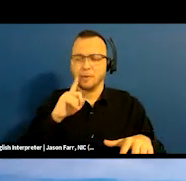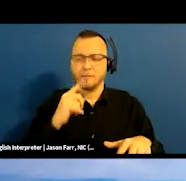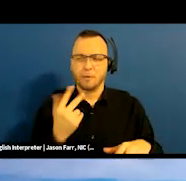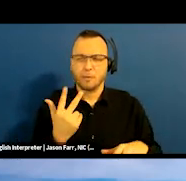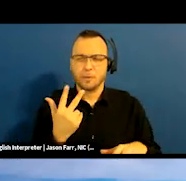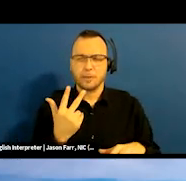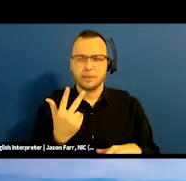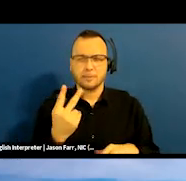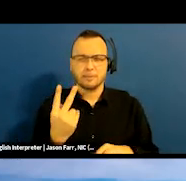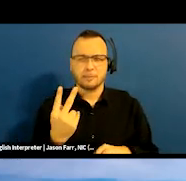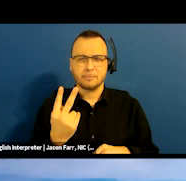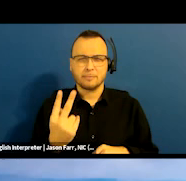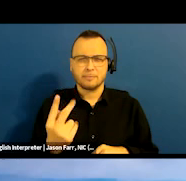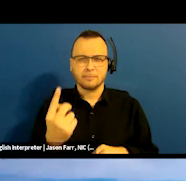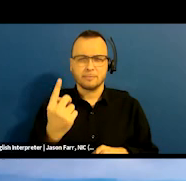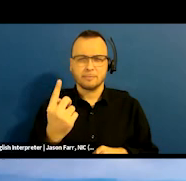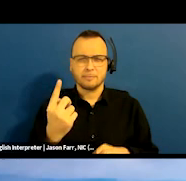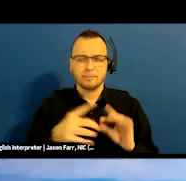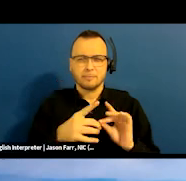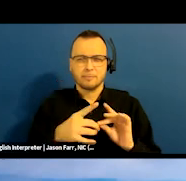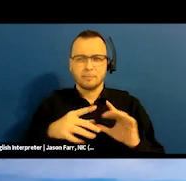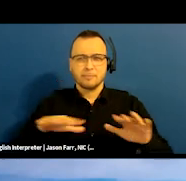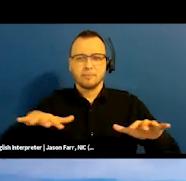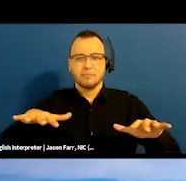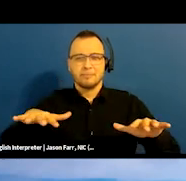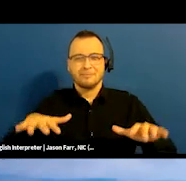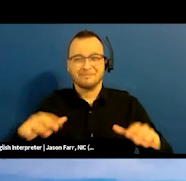I'm going to invite you to push your feet into the ground